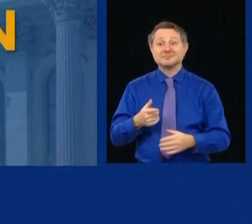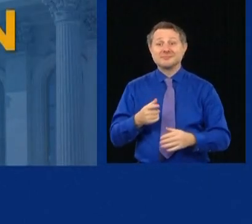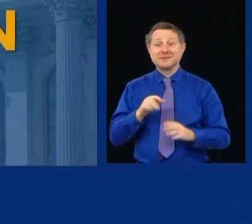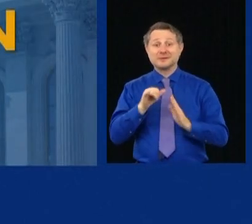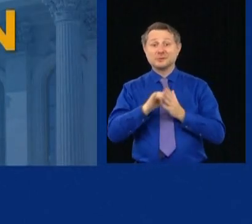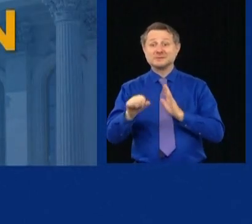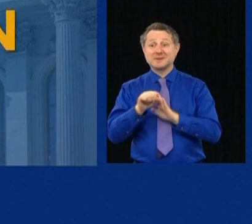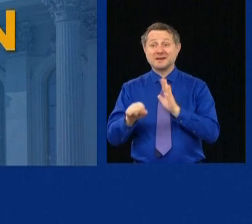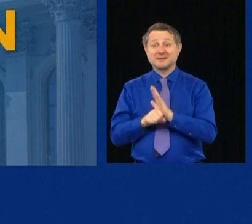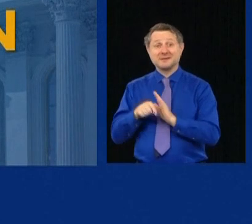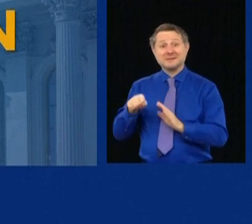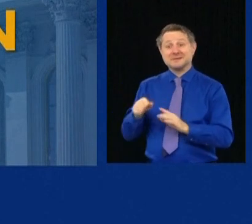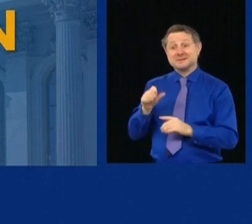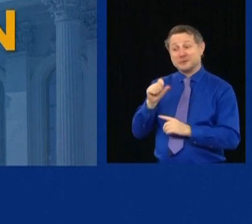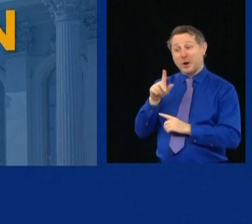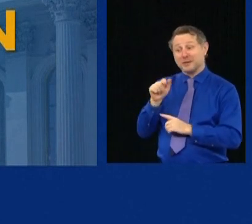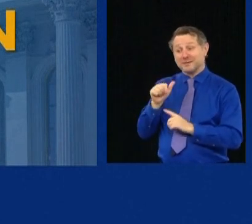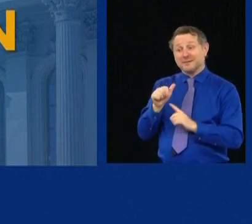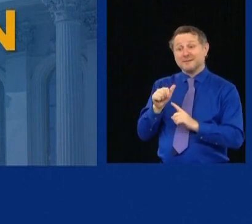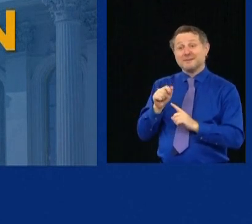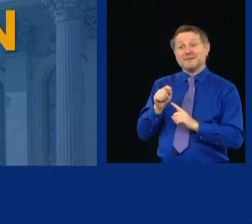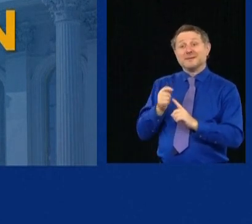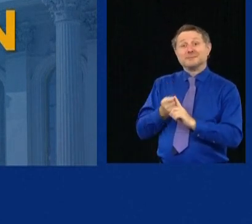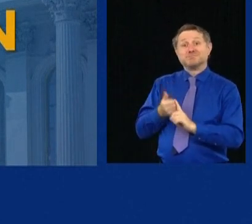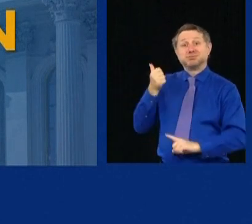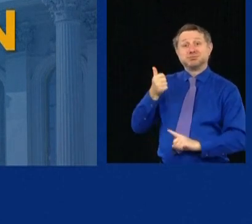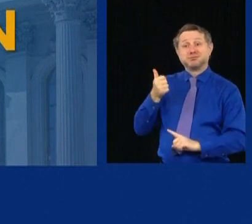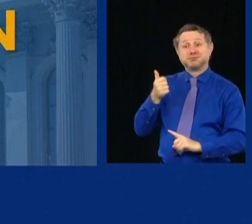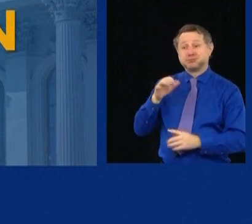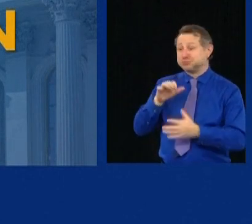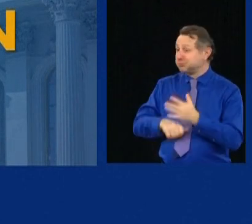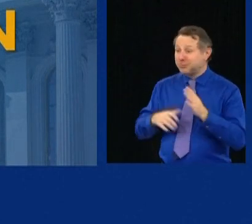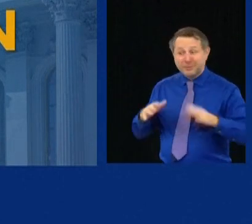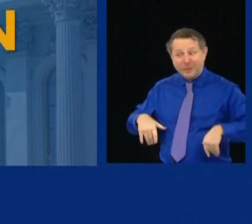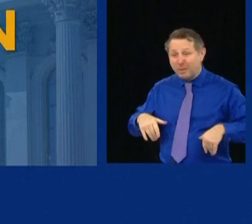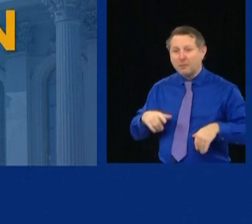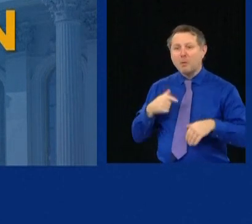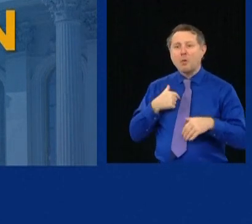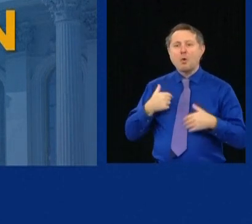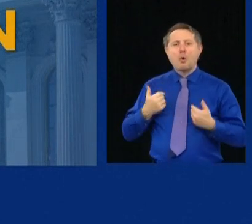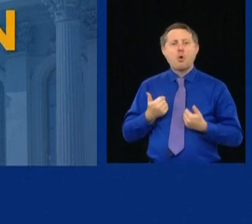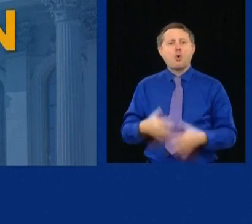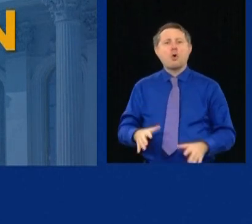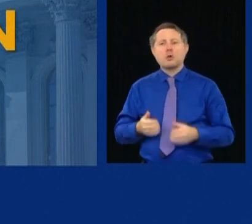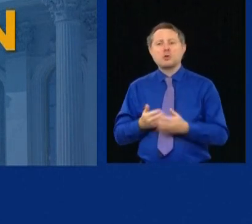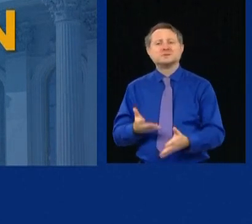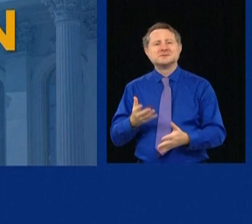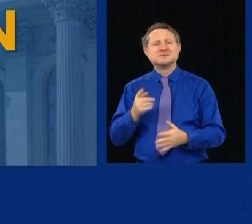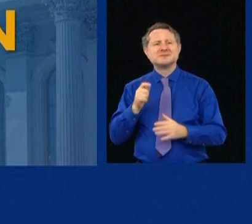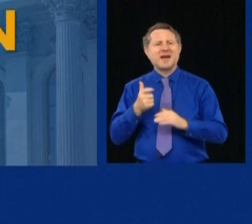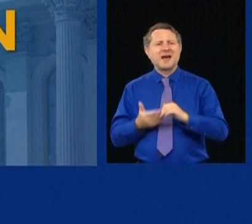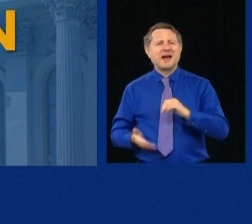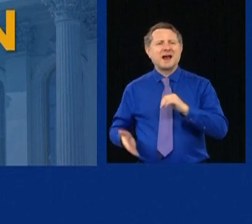THAT ARE NOW BATTLING THE COVID VIRUS.